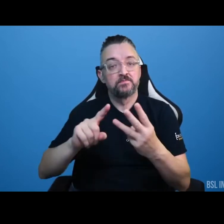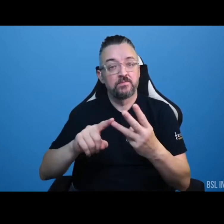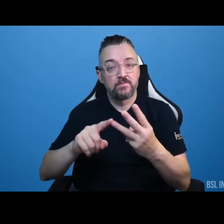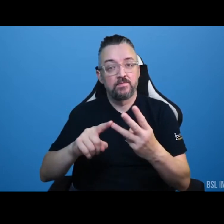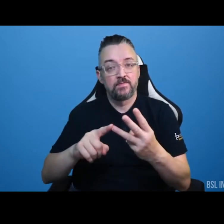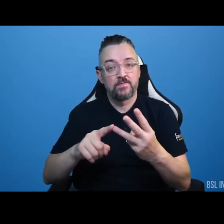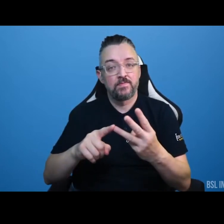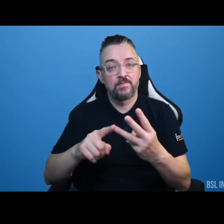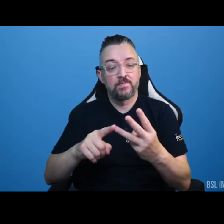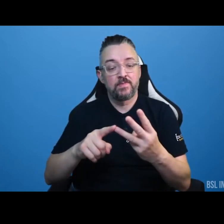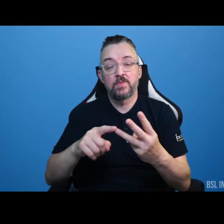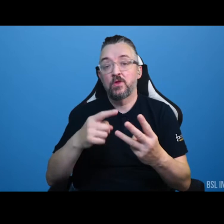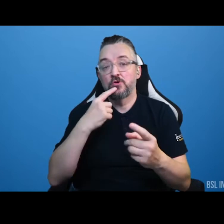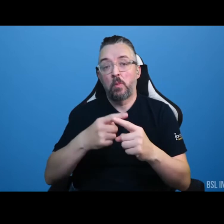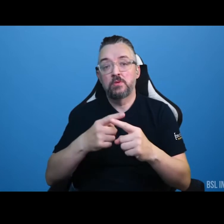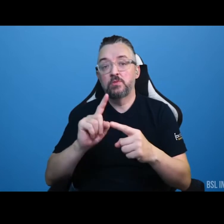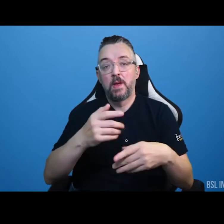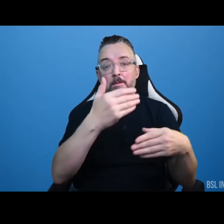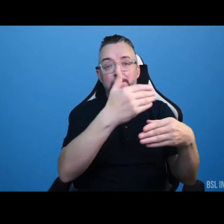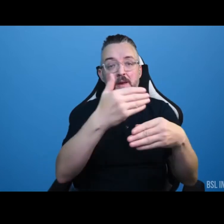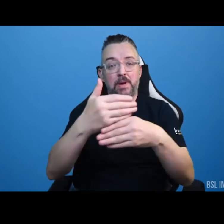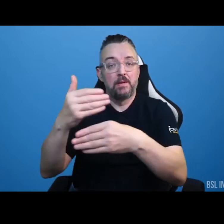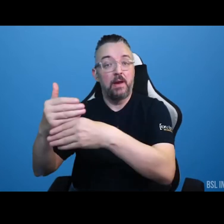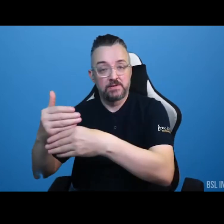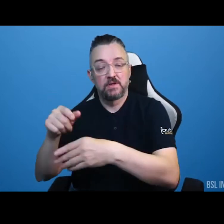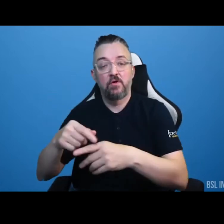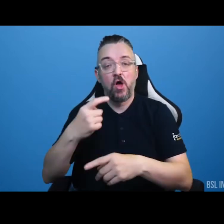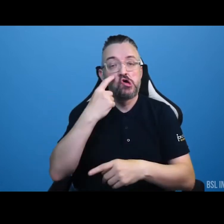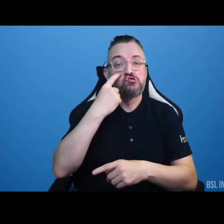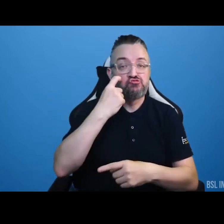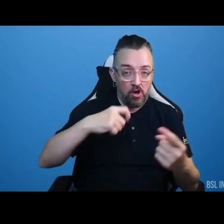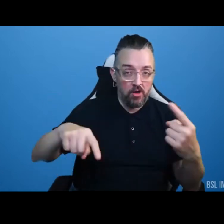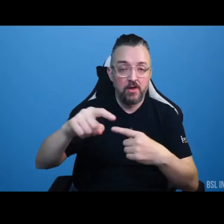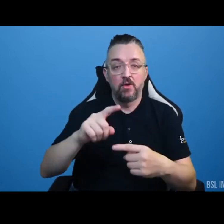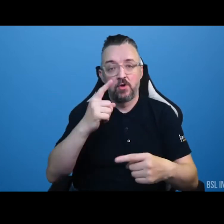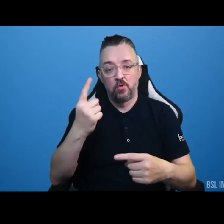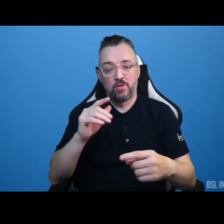the systemic barriers to young people participating in decision-making around climate change without